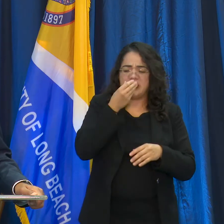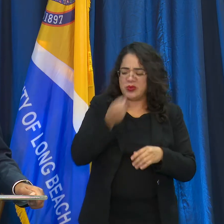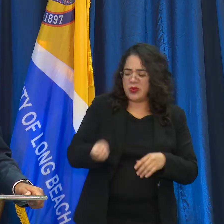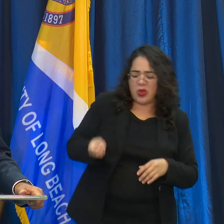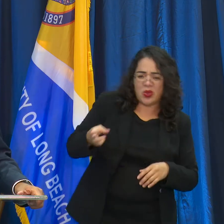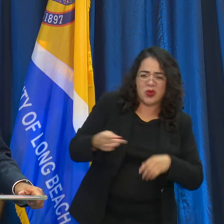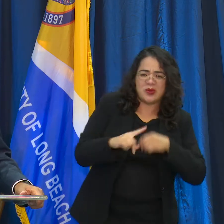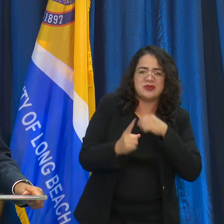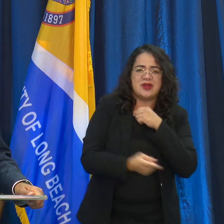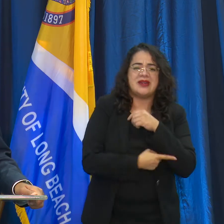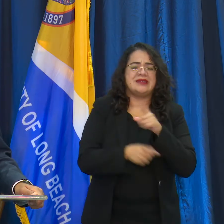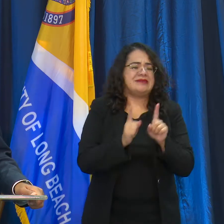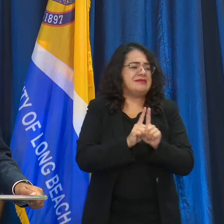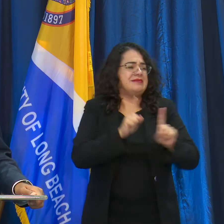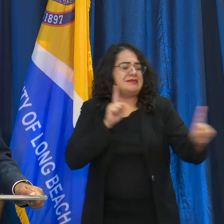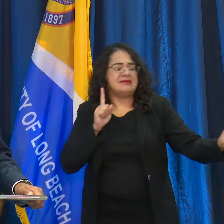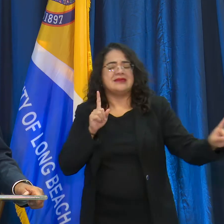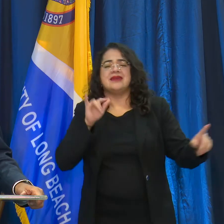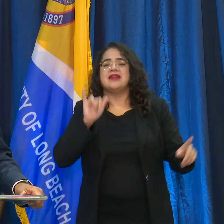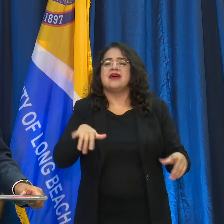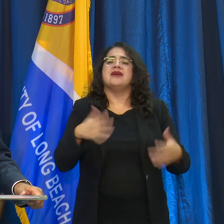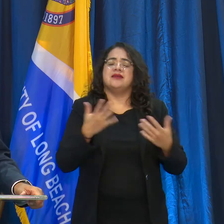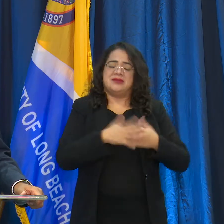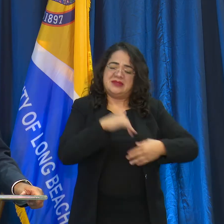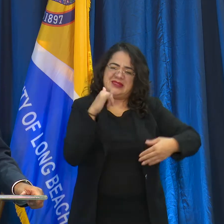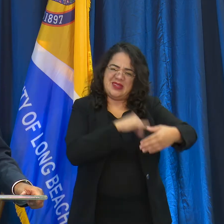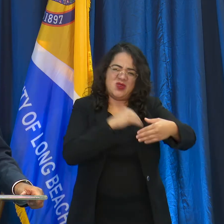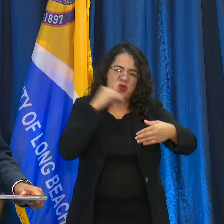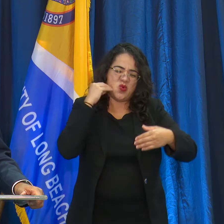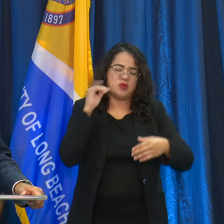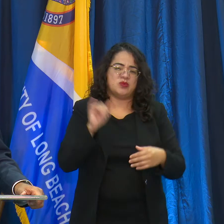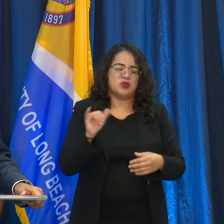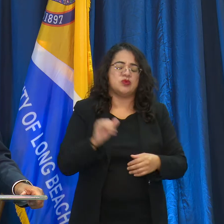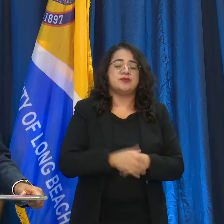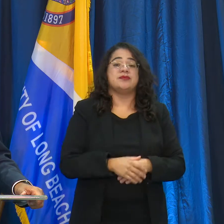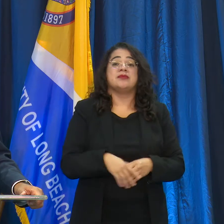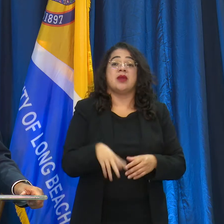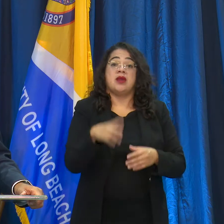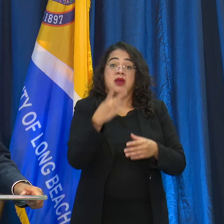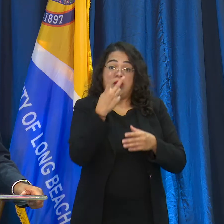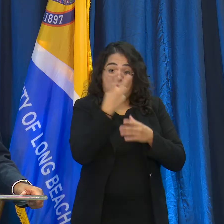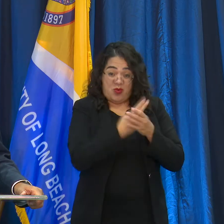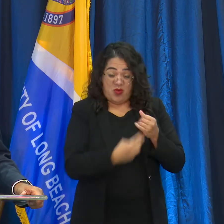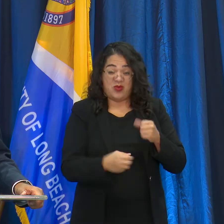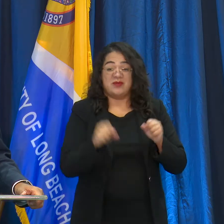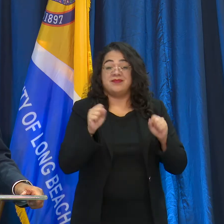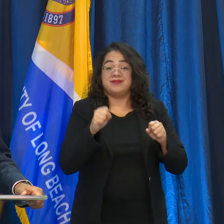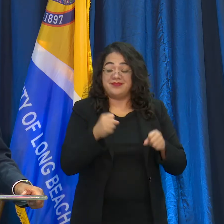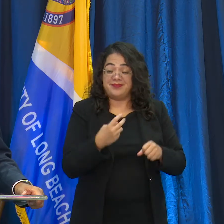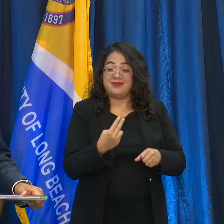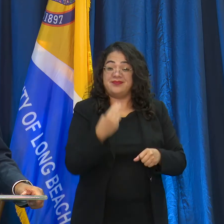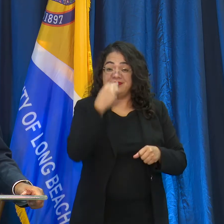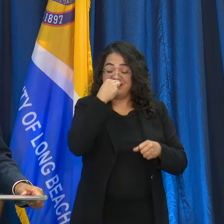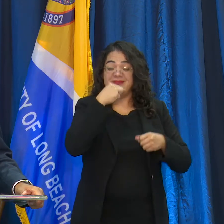both are in stable condition, but they are both on ventilators. So they are in serious